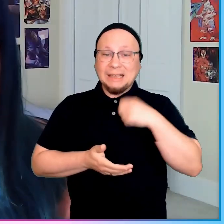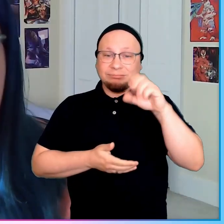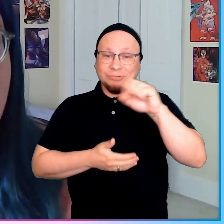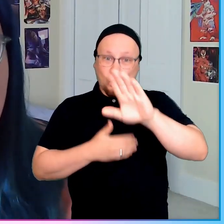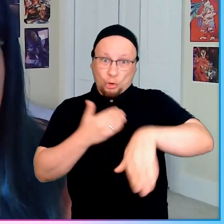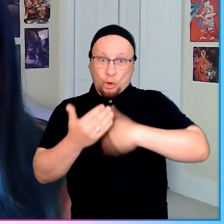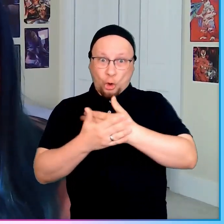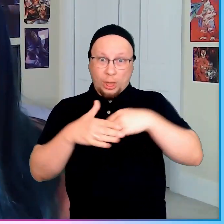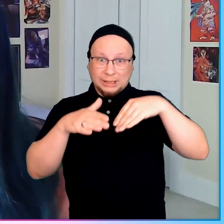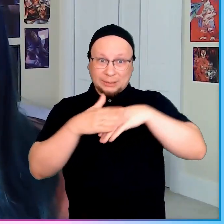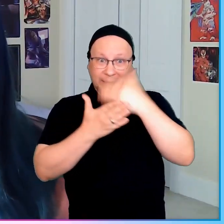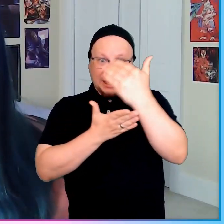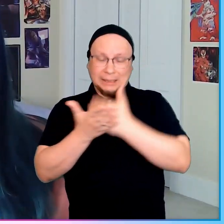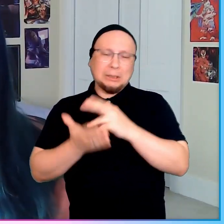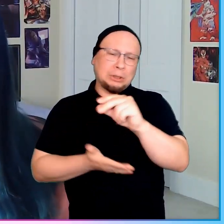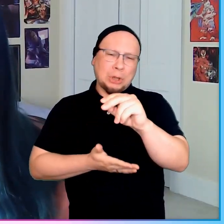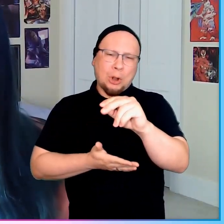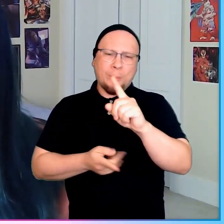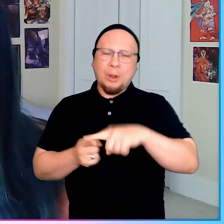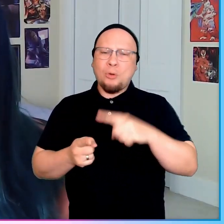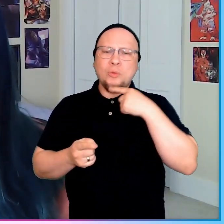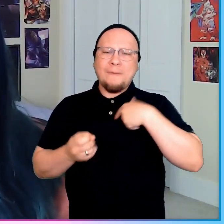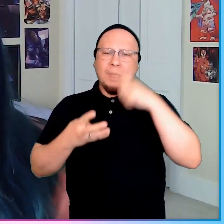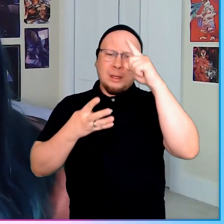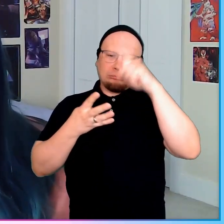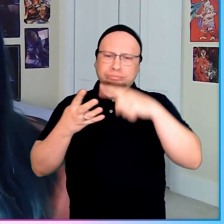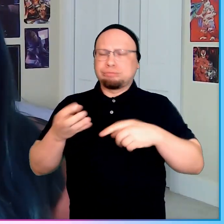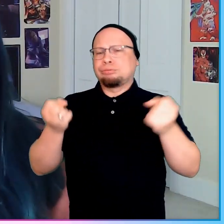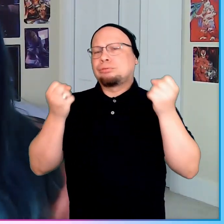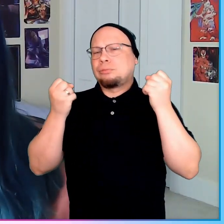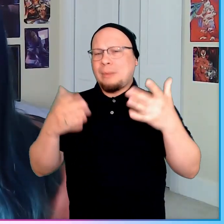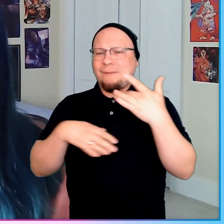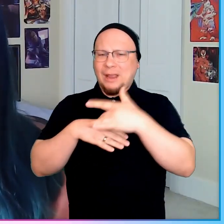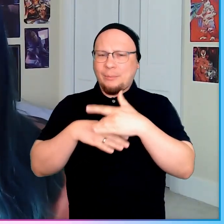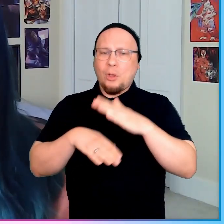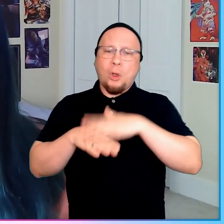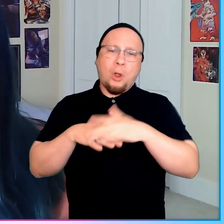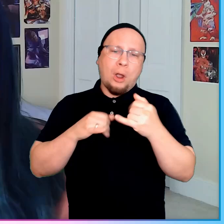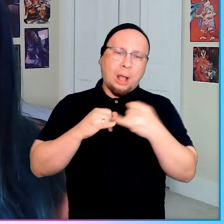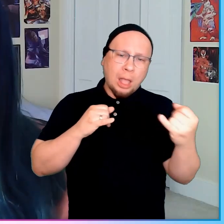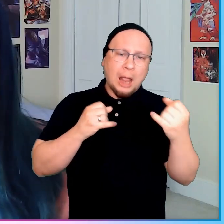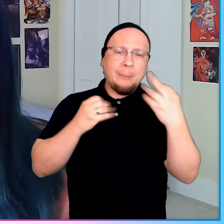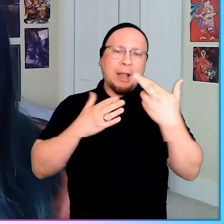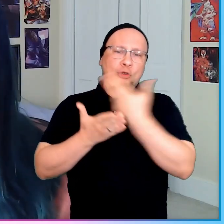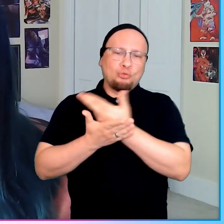but the good news is that there are loads of resources online from this amazing community.